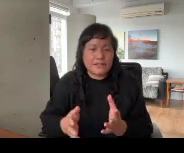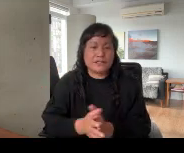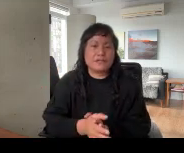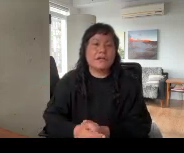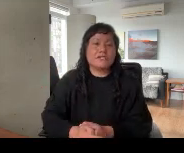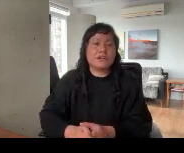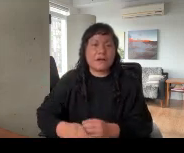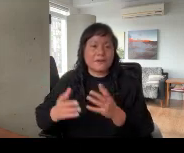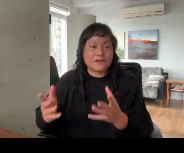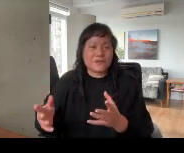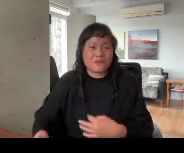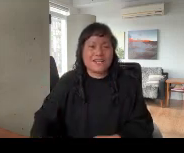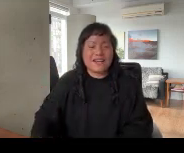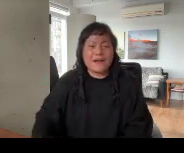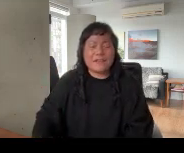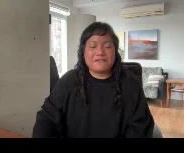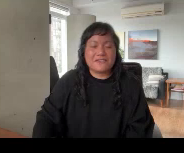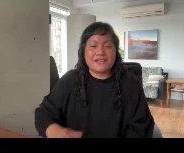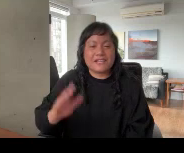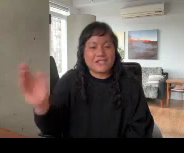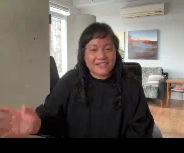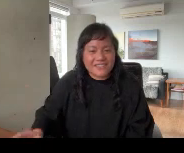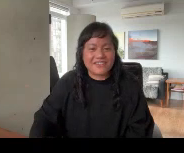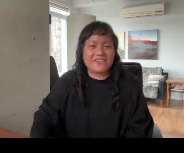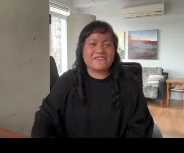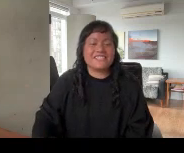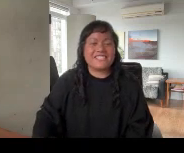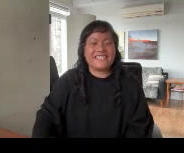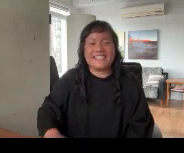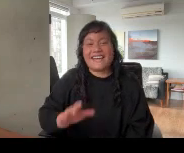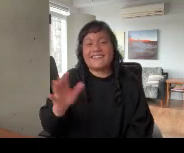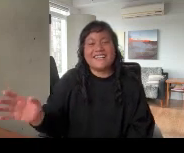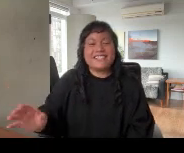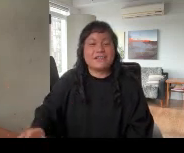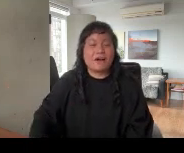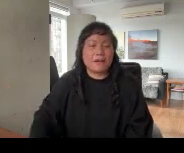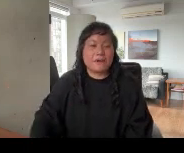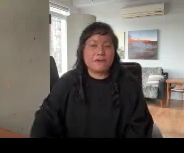Jaylen's gonna talk about those in a few slides So I'm going to turn it over to Jaylen now to talk